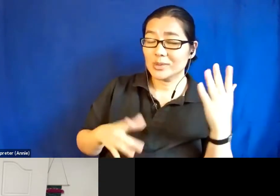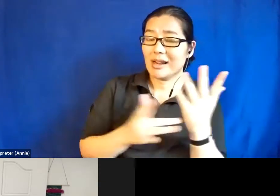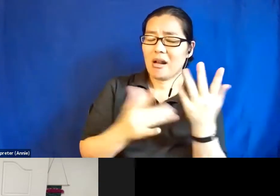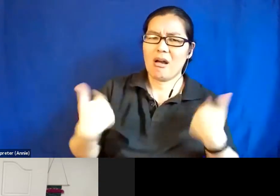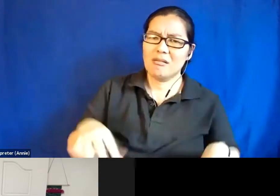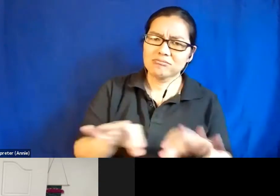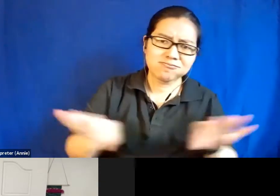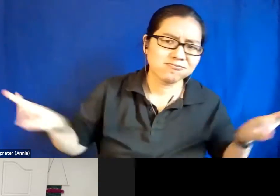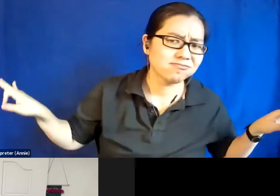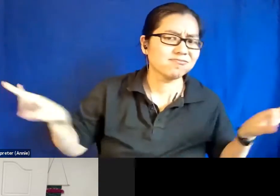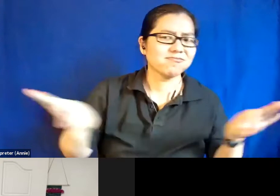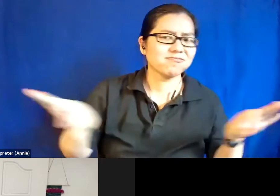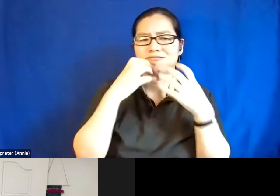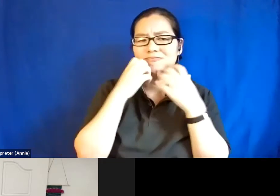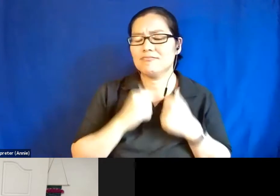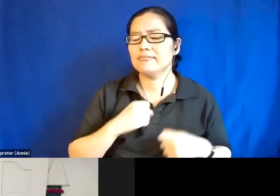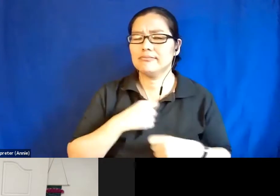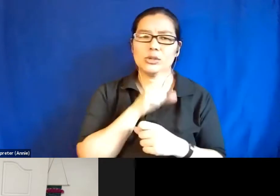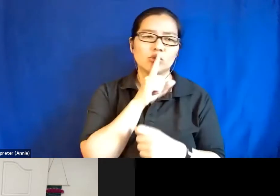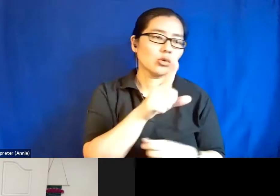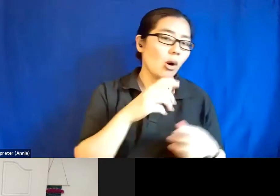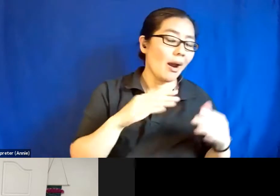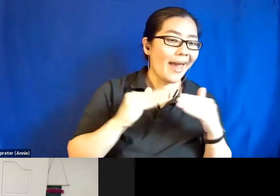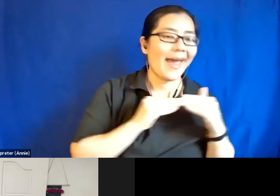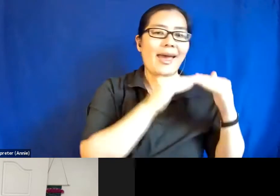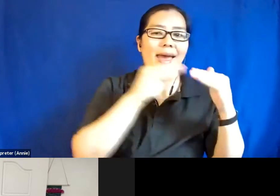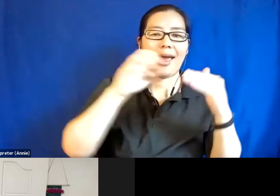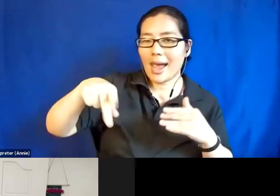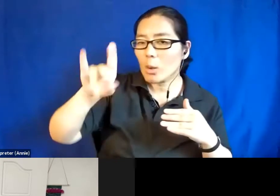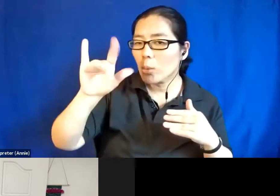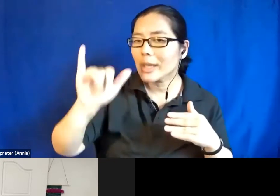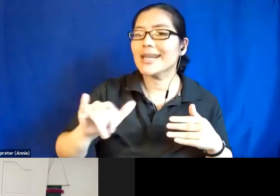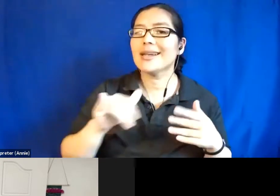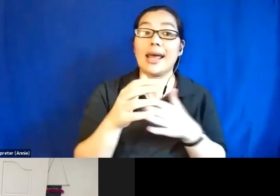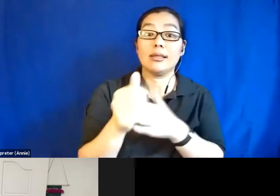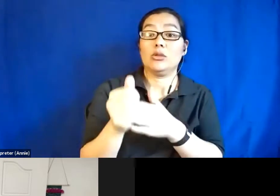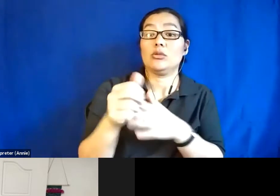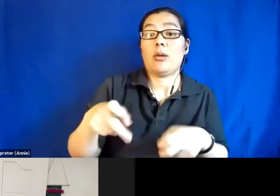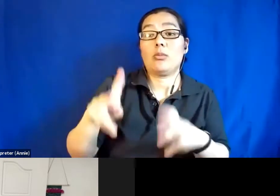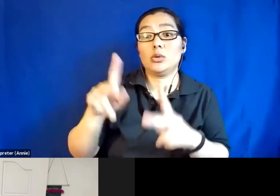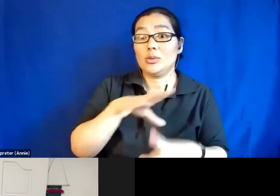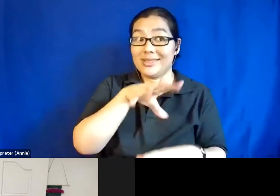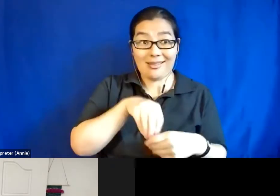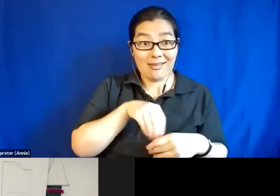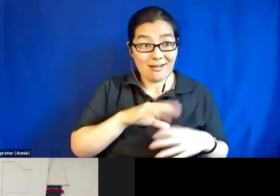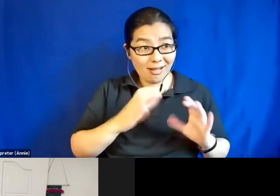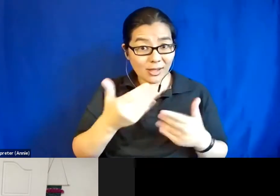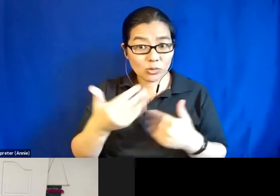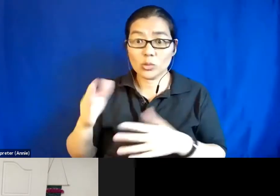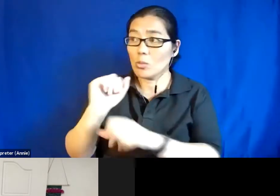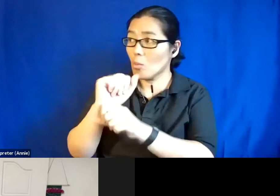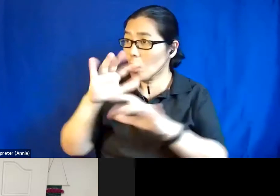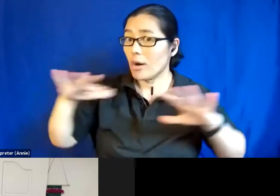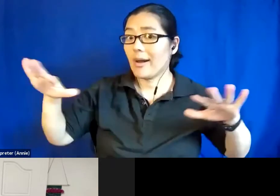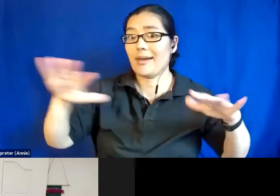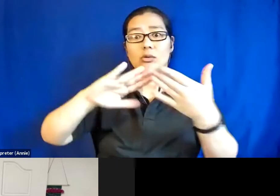ensuring equity and leadership opportunities in the classroom , in the workplace and just in the community. So so